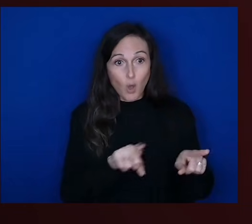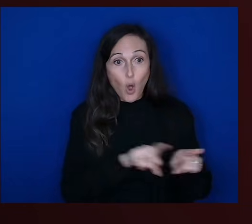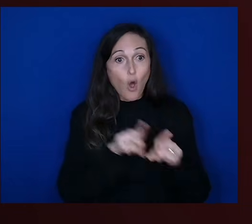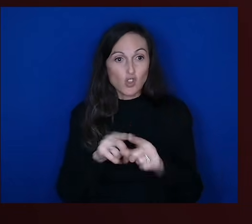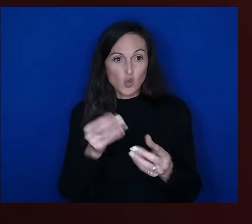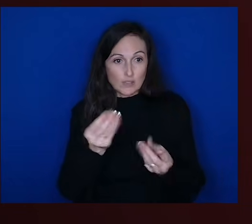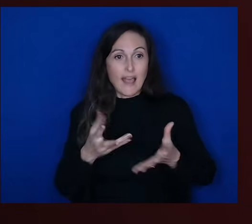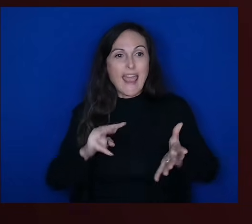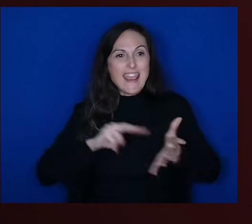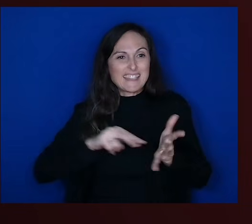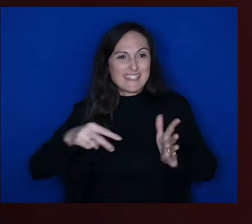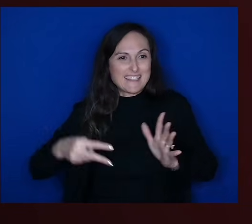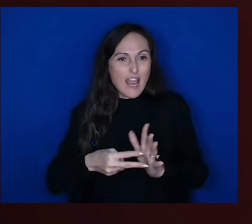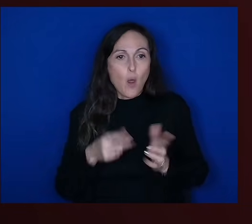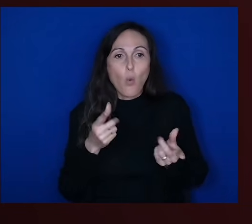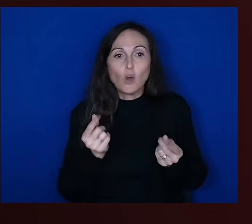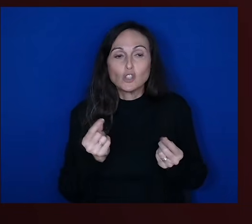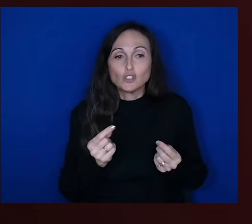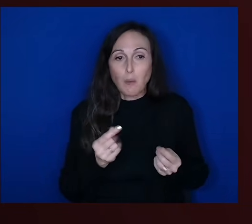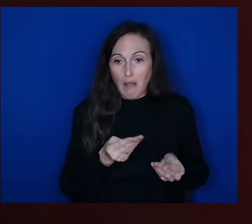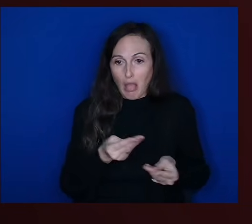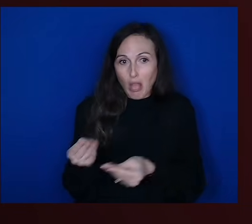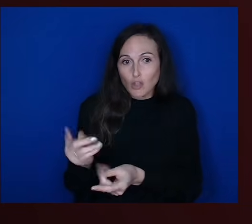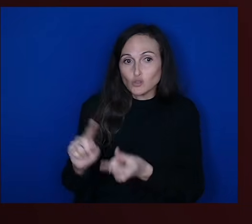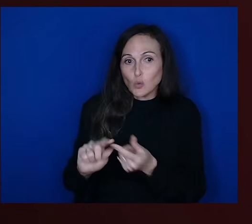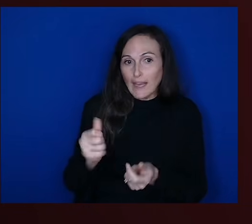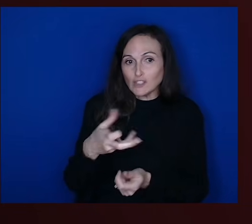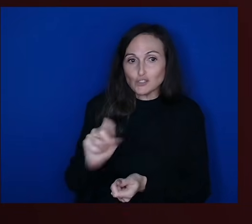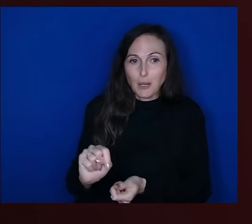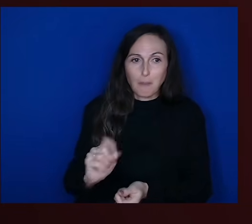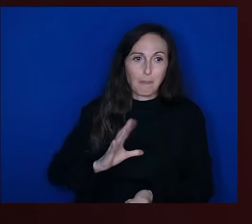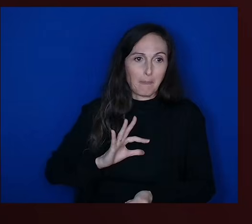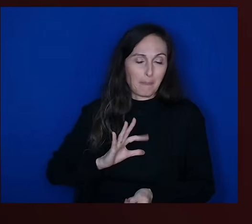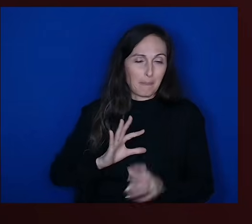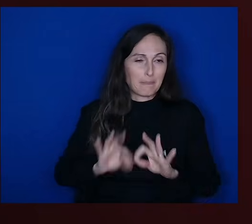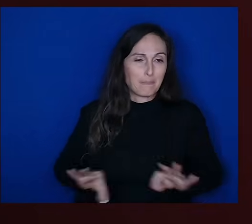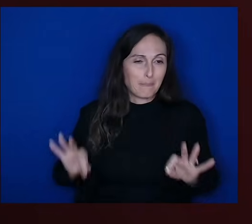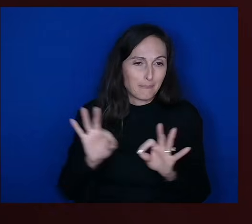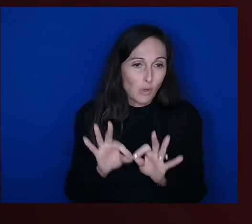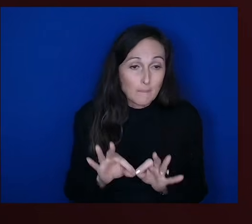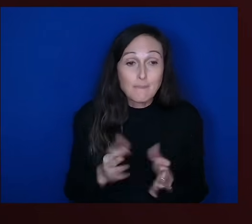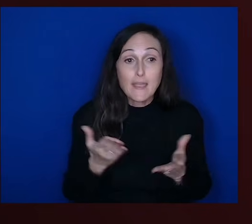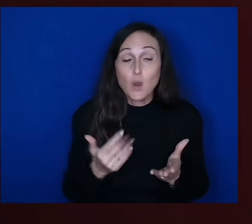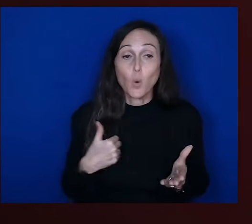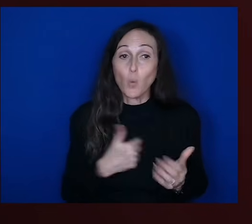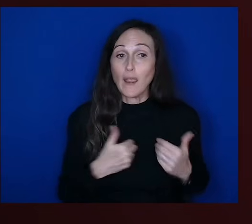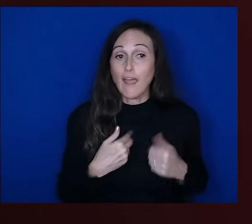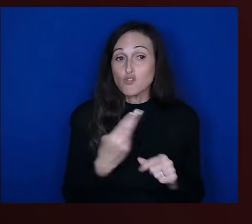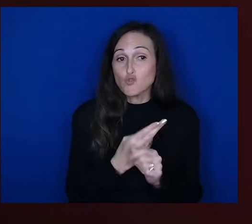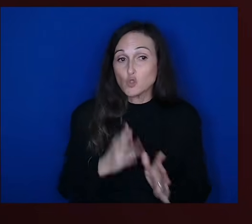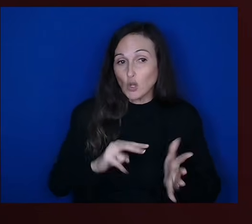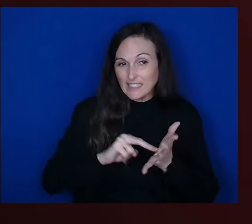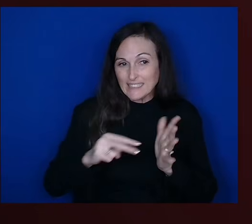doing to the agent, which is really important. So, here we have user intent, and if I look at user intent,